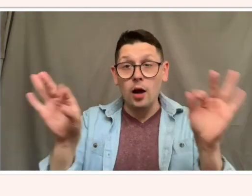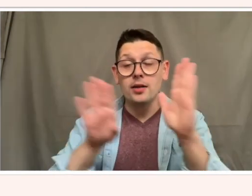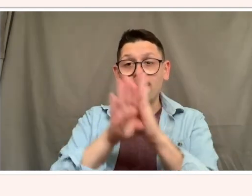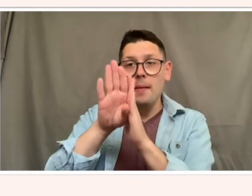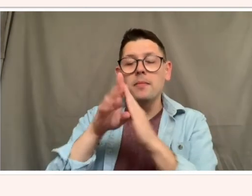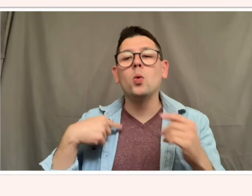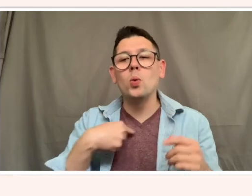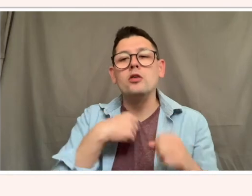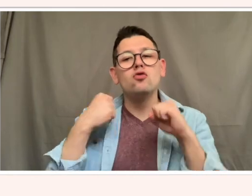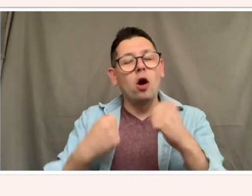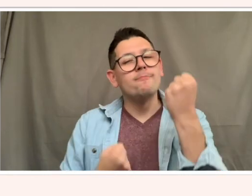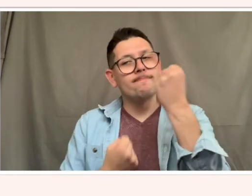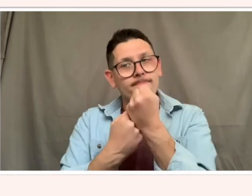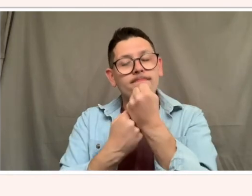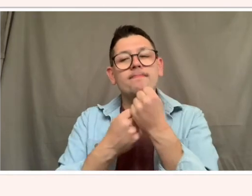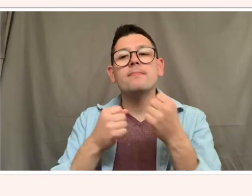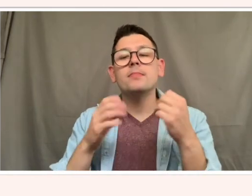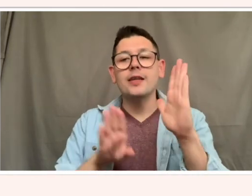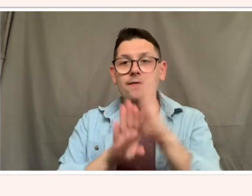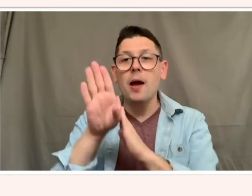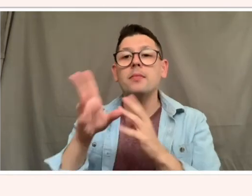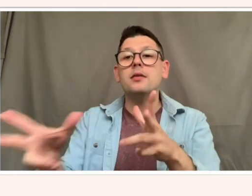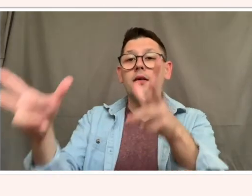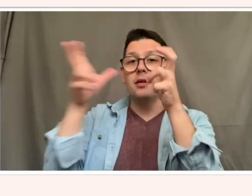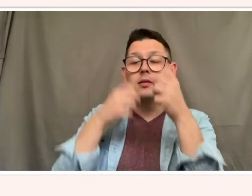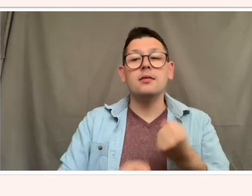in a distance learning setting, but of course we